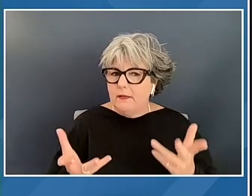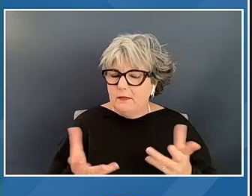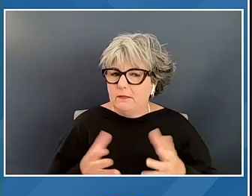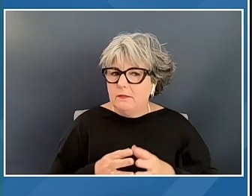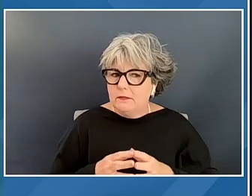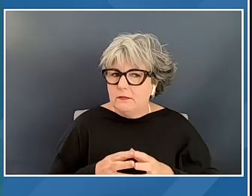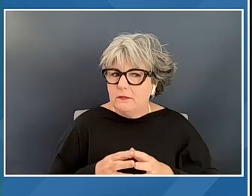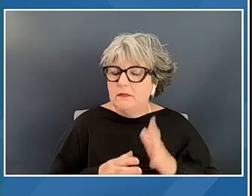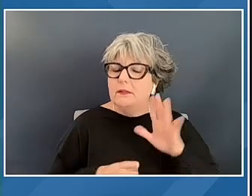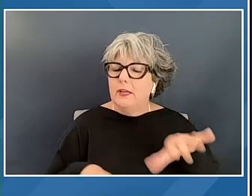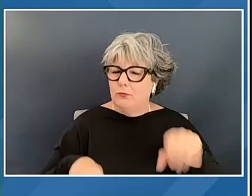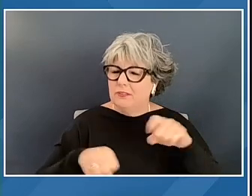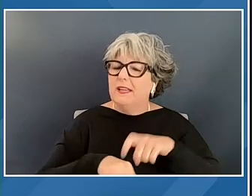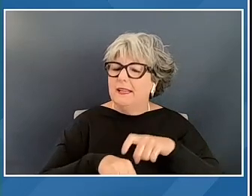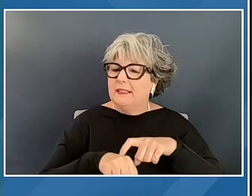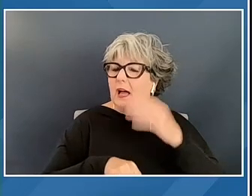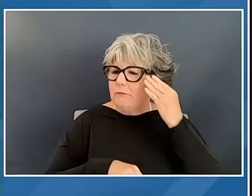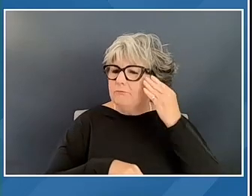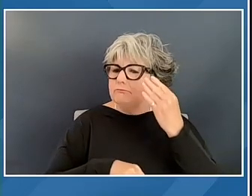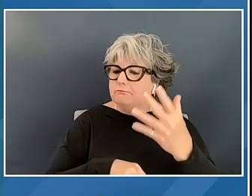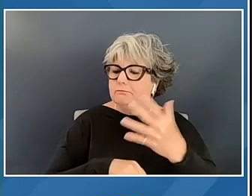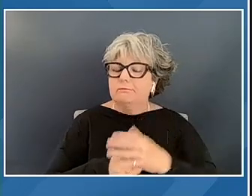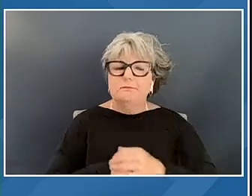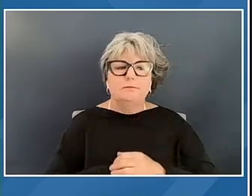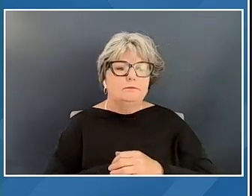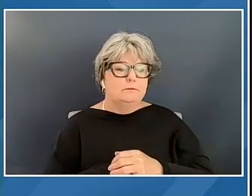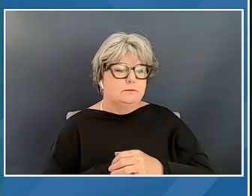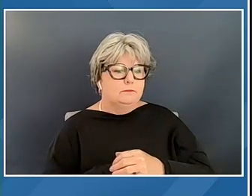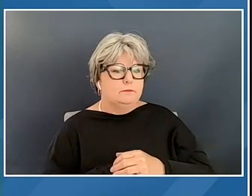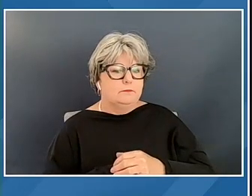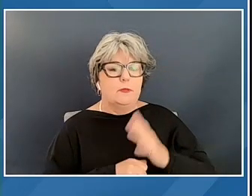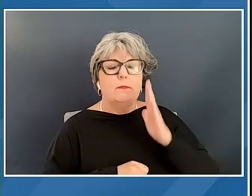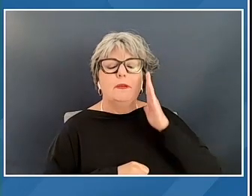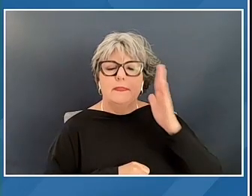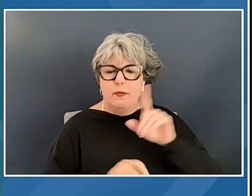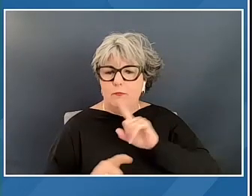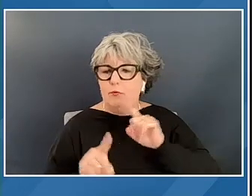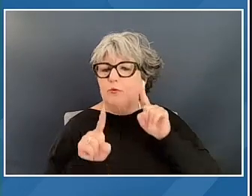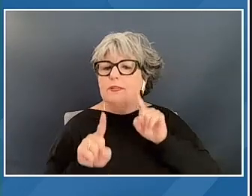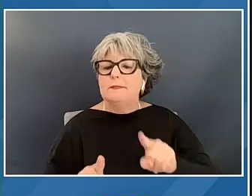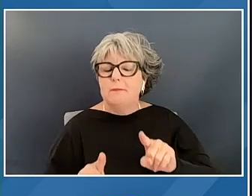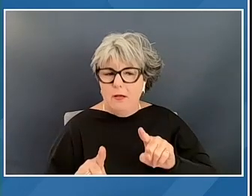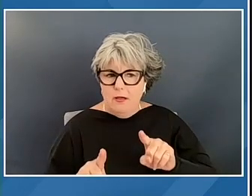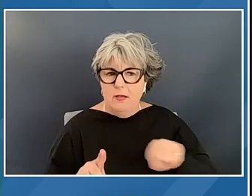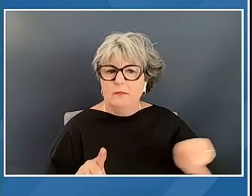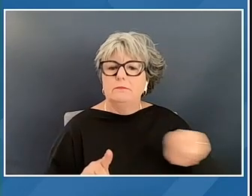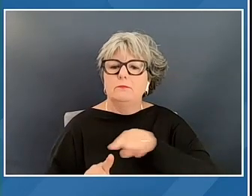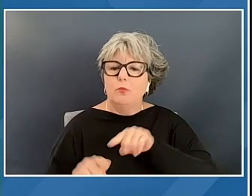some time, right? But they will respond to what they can when they can.